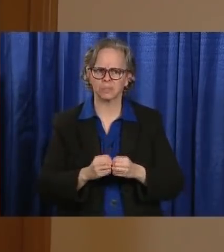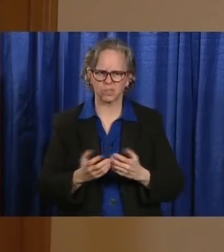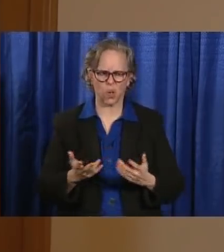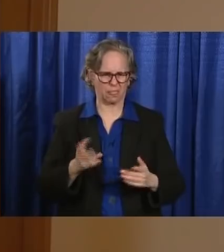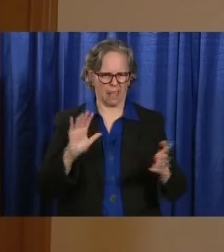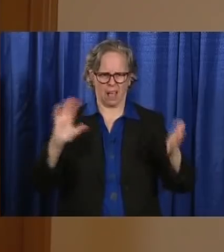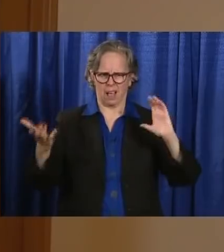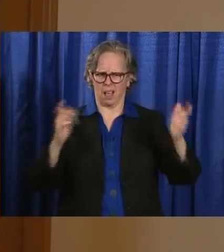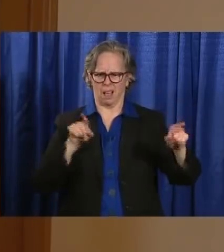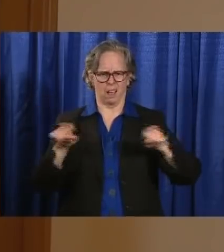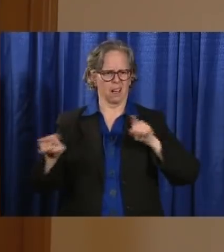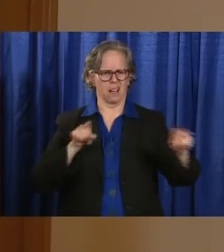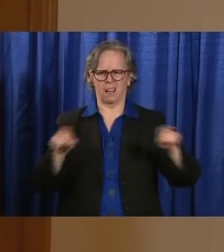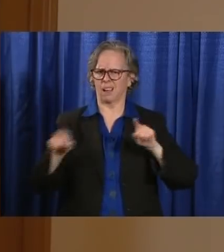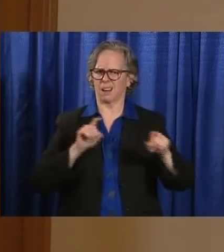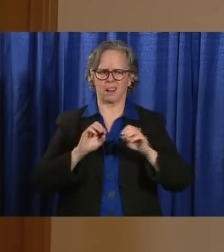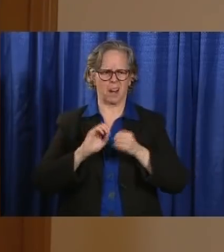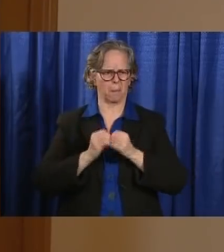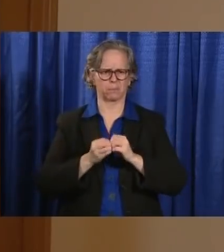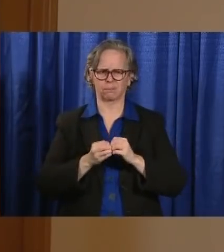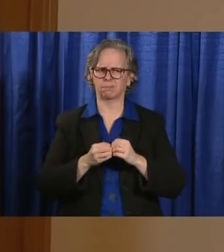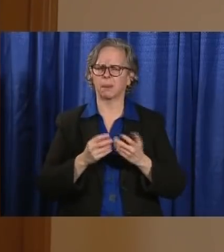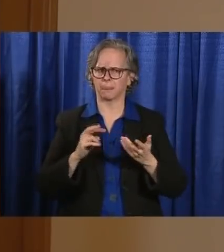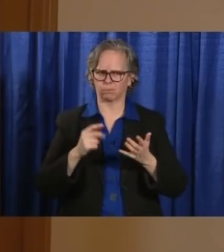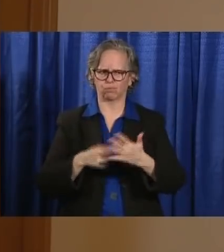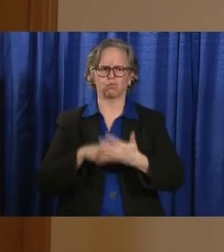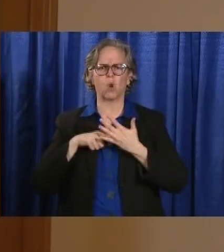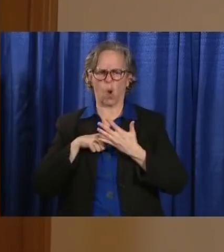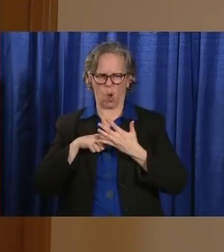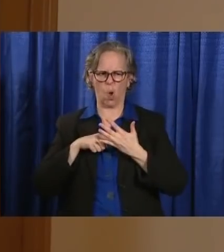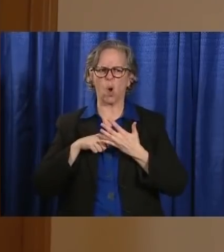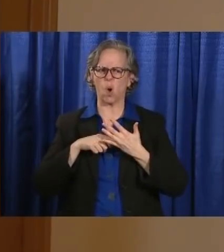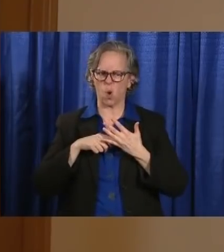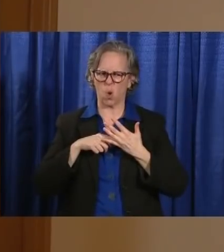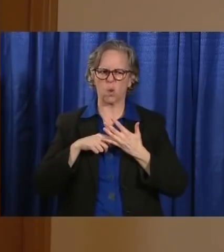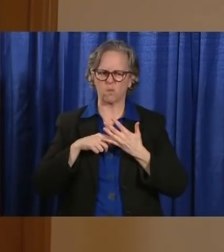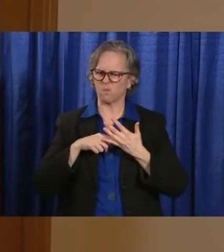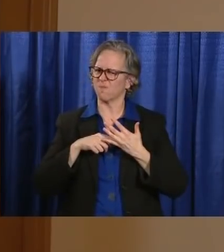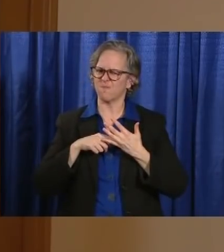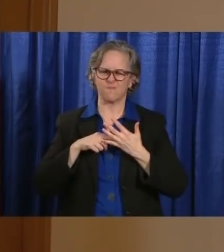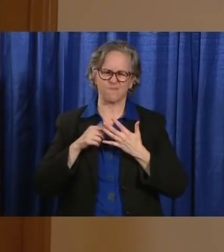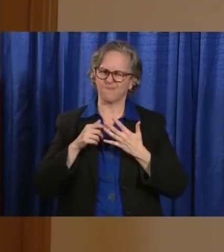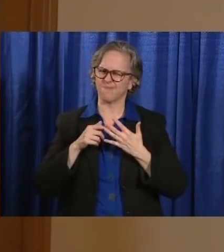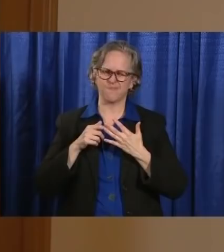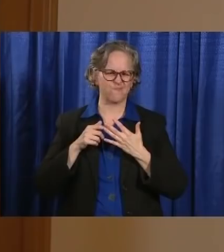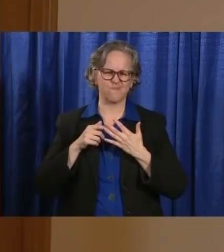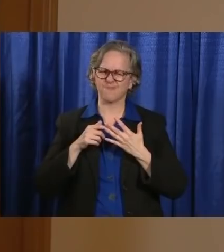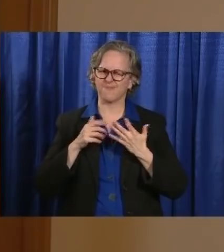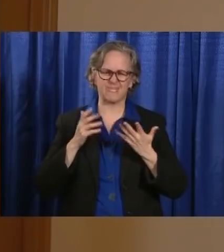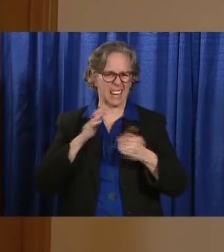WE'VE SEEN DEATHS AS WELL AND PEOPLE WHO DON'T HAVE PRE- EXISTING CONDITIONS. WE WILL GET MORE AND MORE